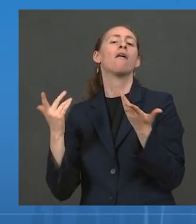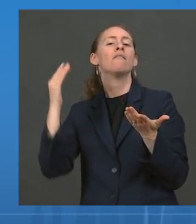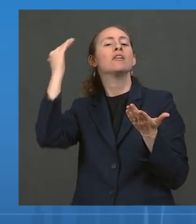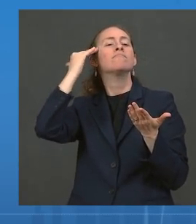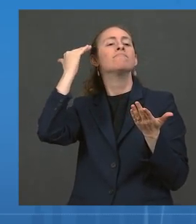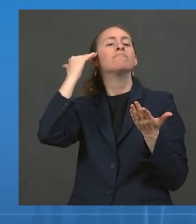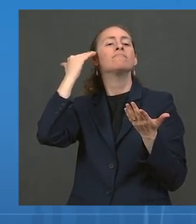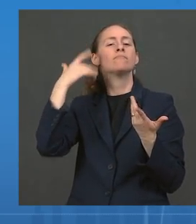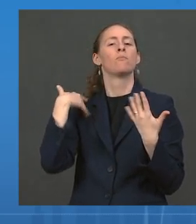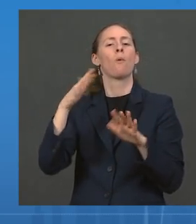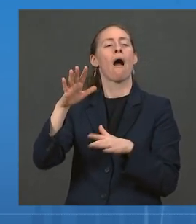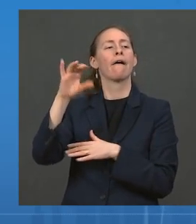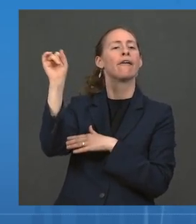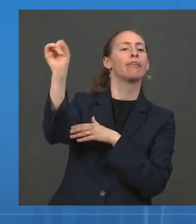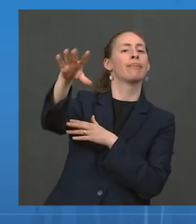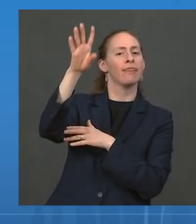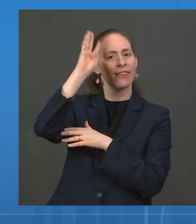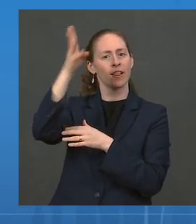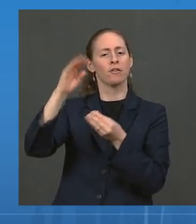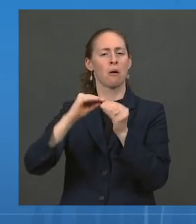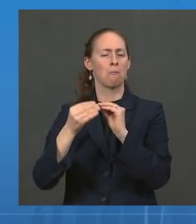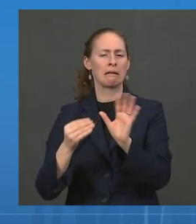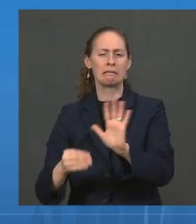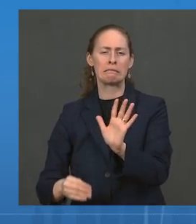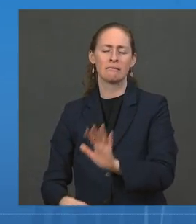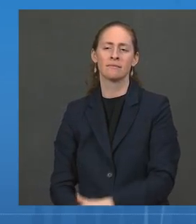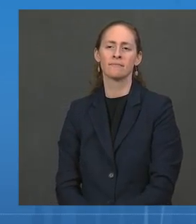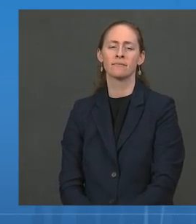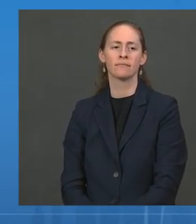Back to you, Jeff. Mr. Zients: Thank you. Thanks, Dr. Fauci. Next question.